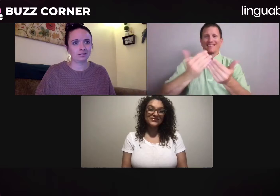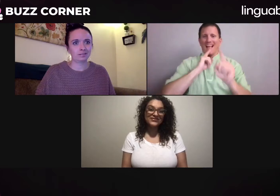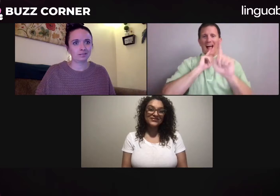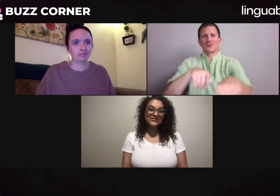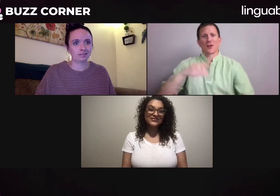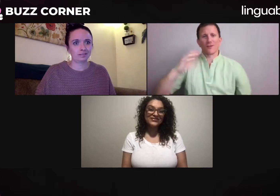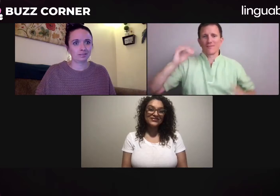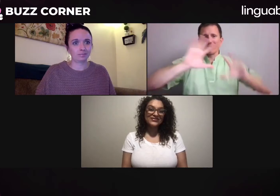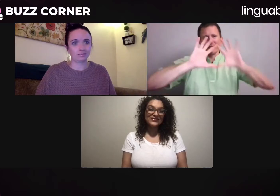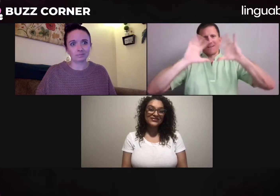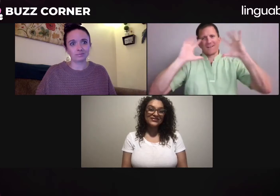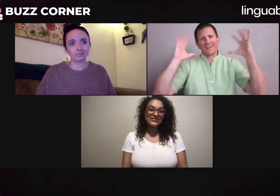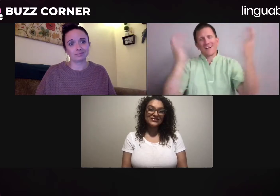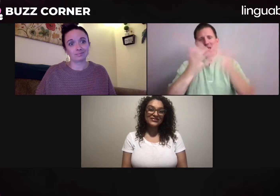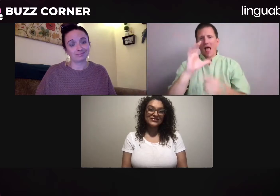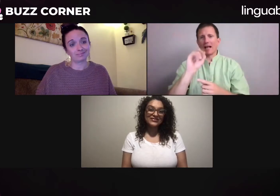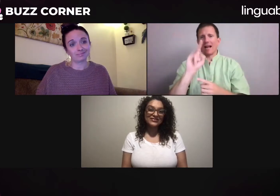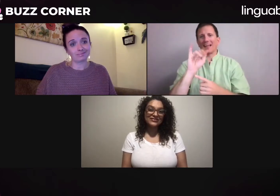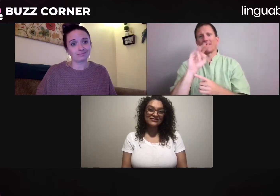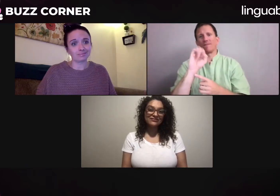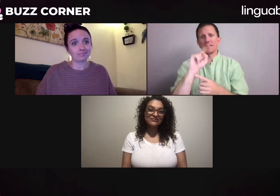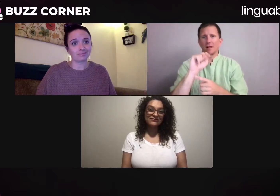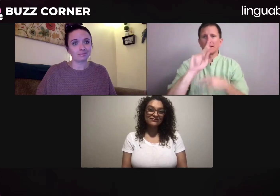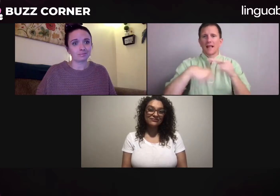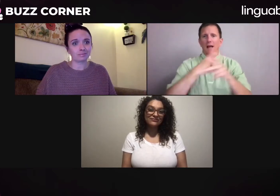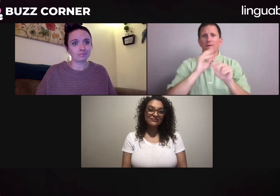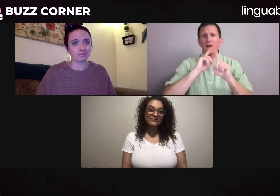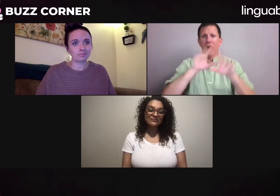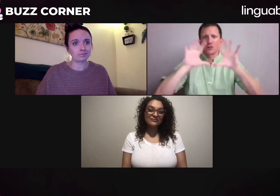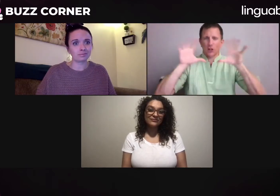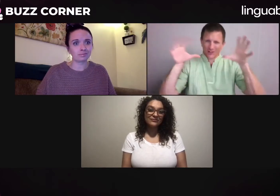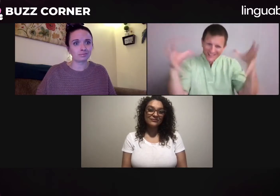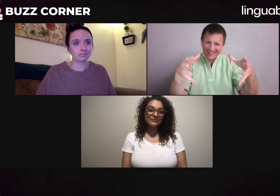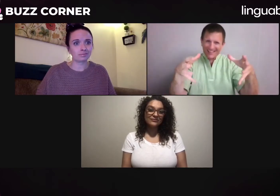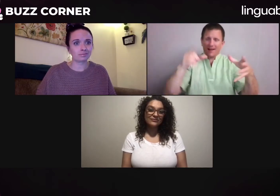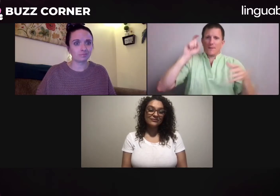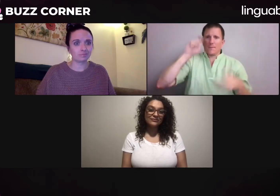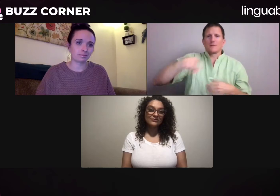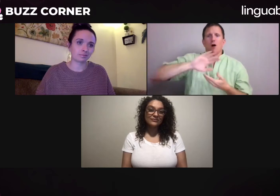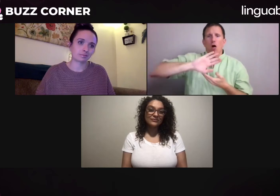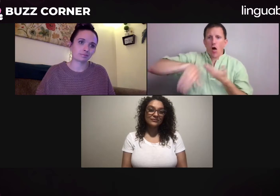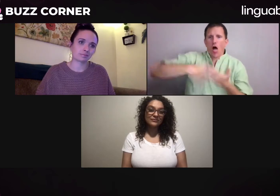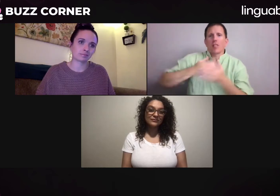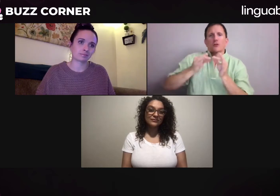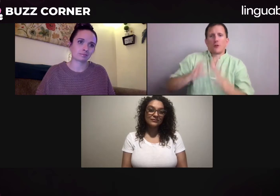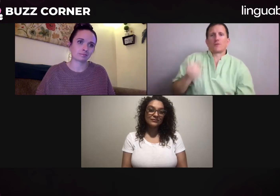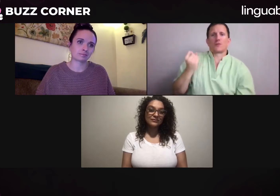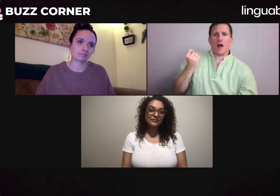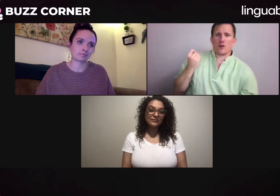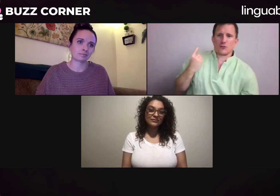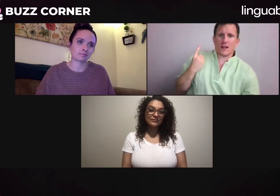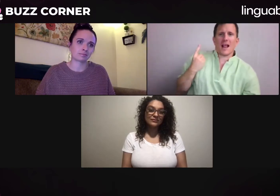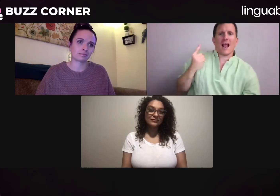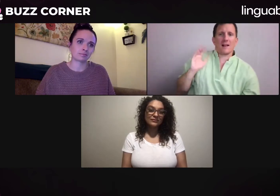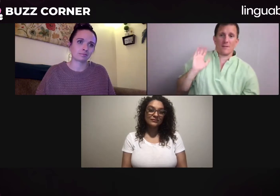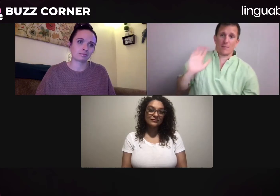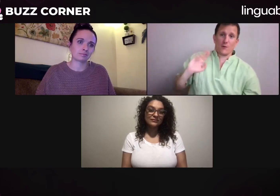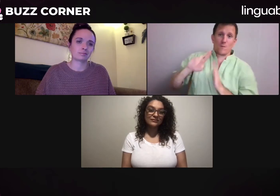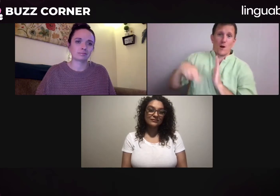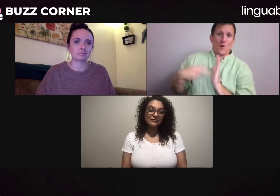I mean, I don't have an easy answer for this. It is very complex. I don't have a comprehensive answer, that it really needs to be.